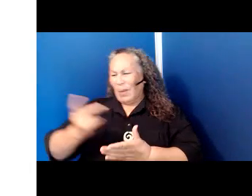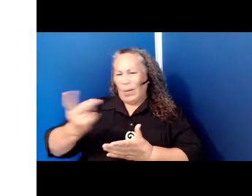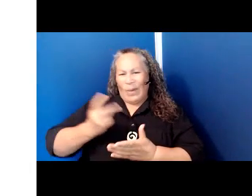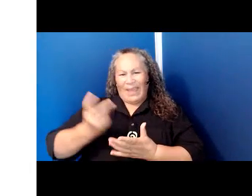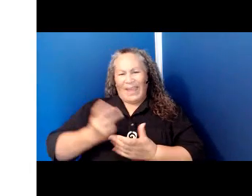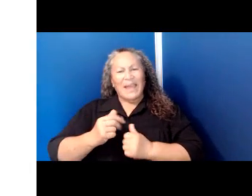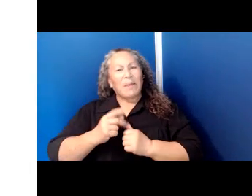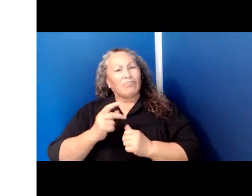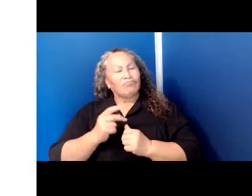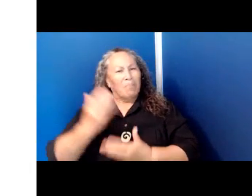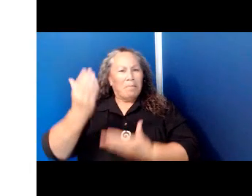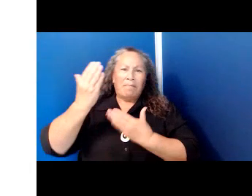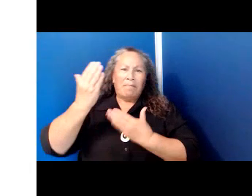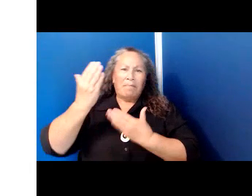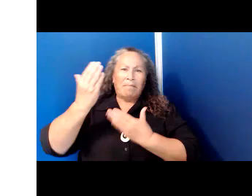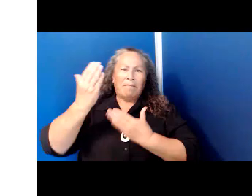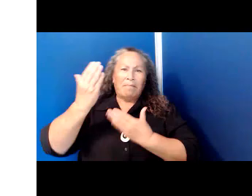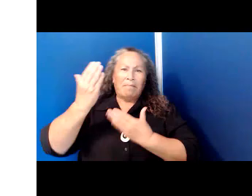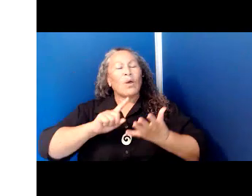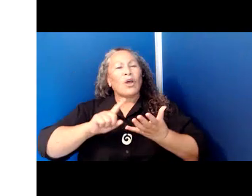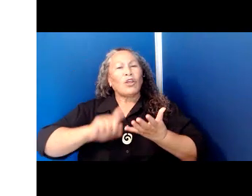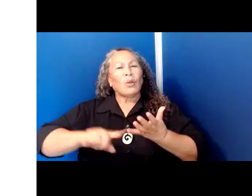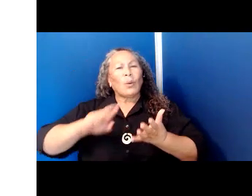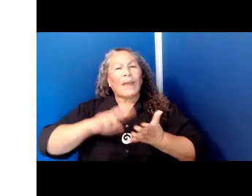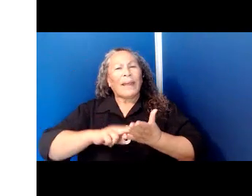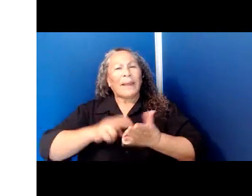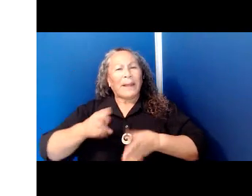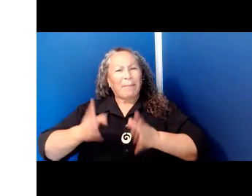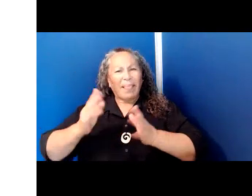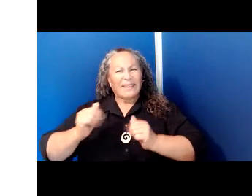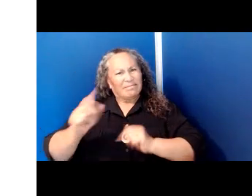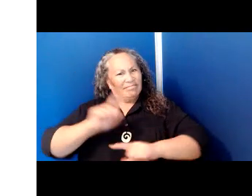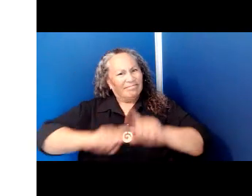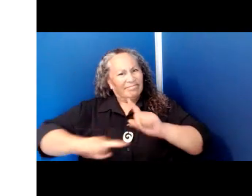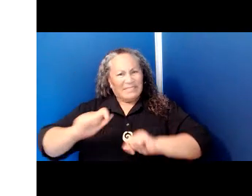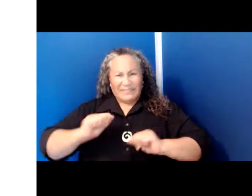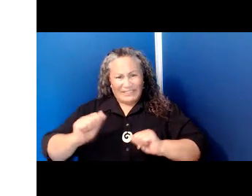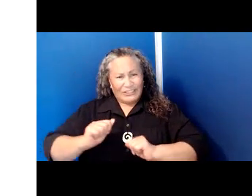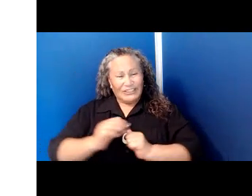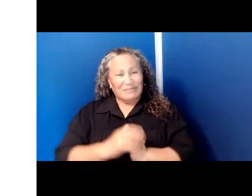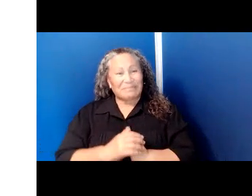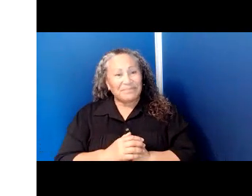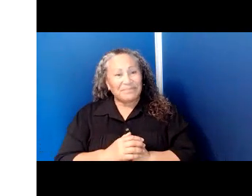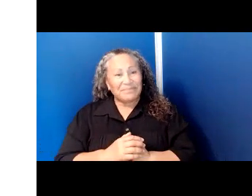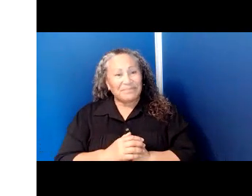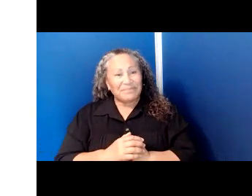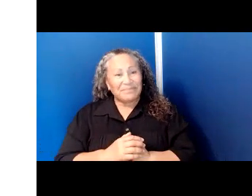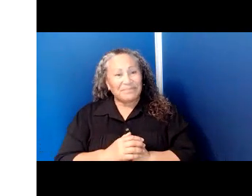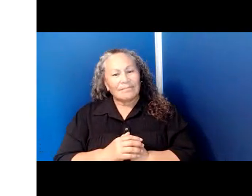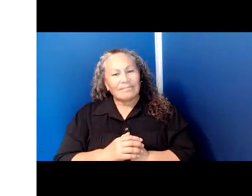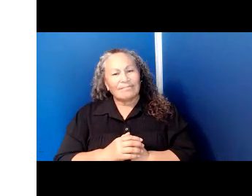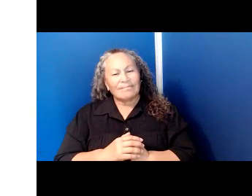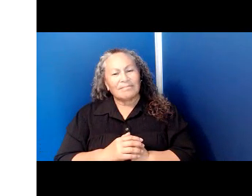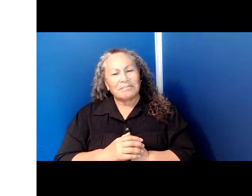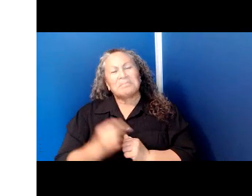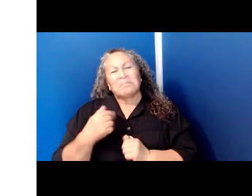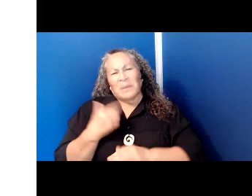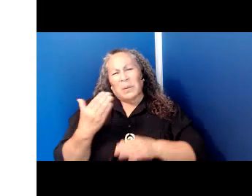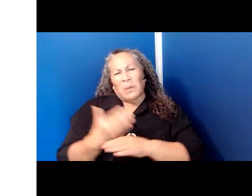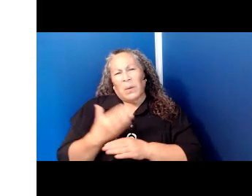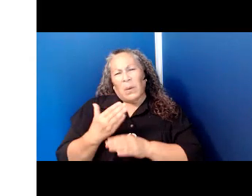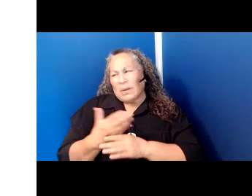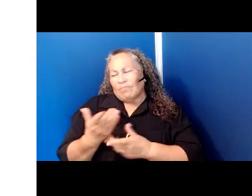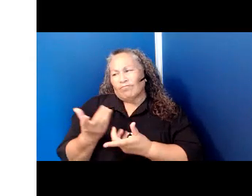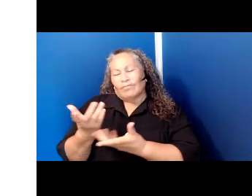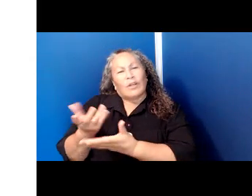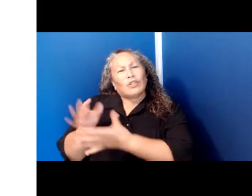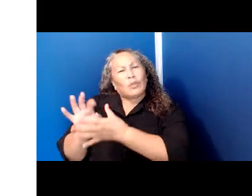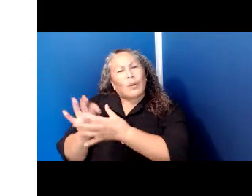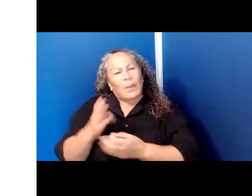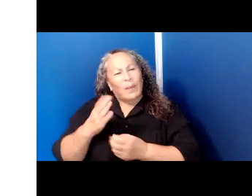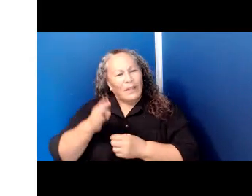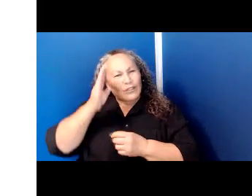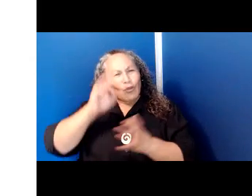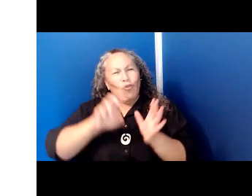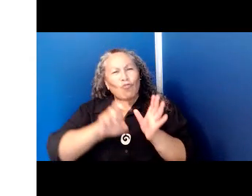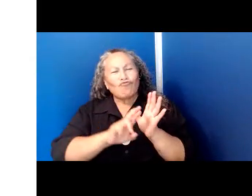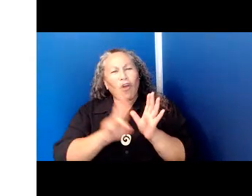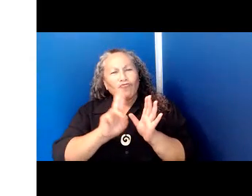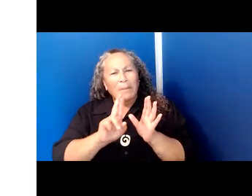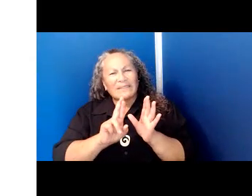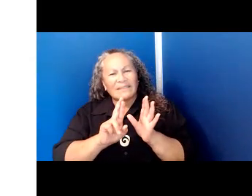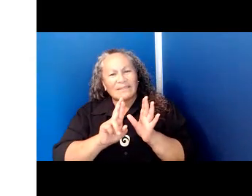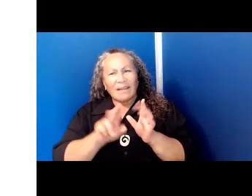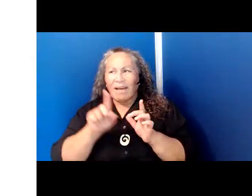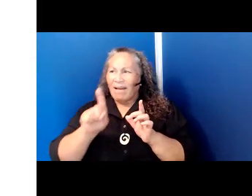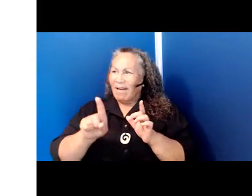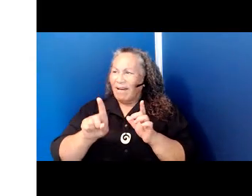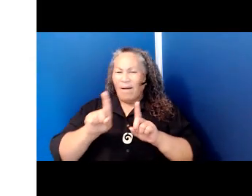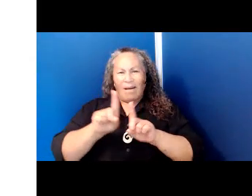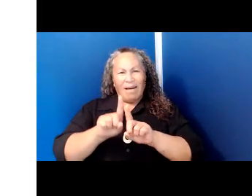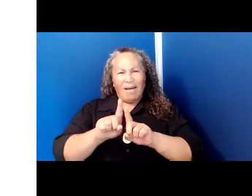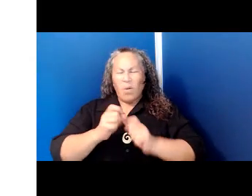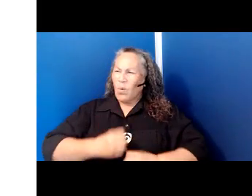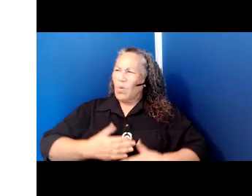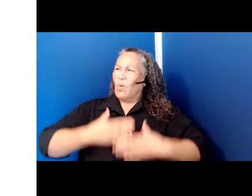the United Nations building. Working along with Sir Robert has inspired me to carry on and work